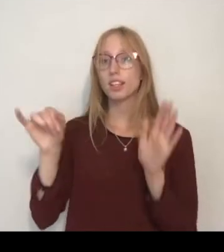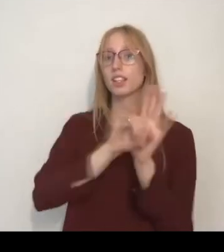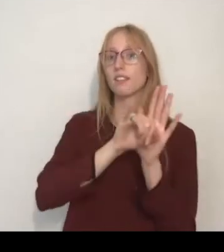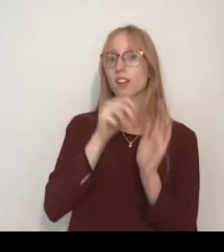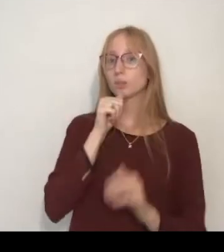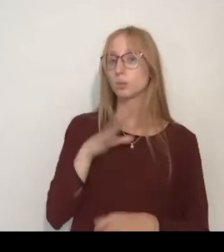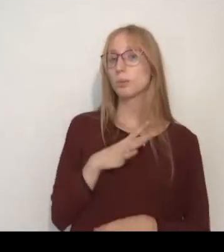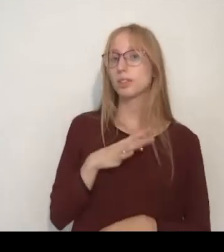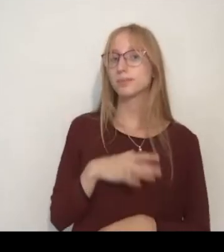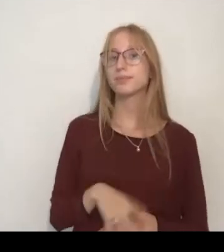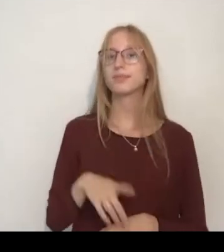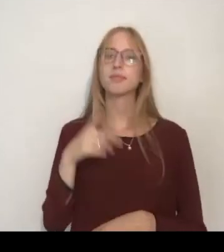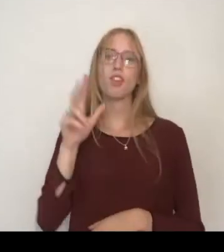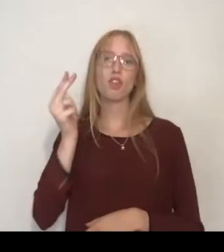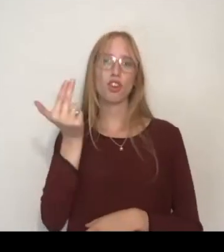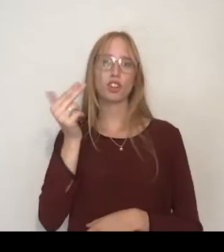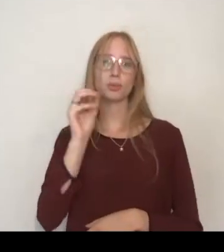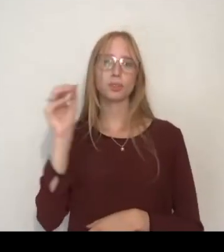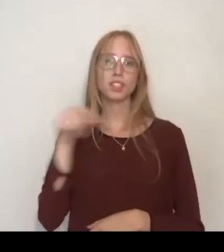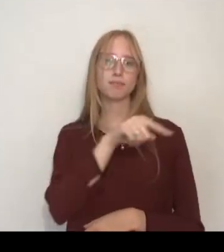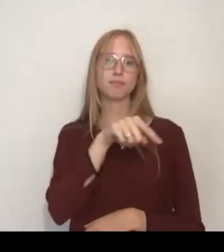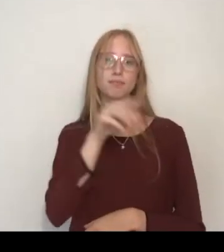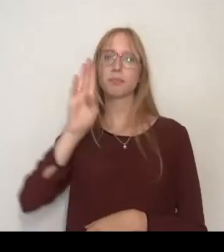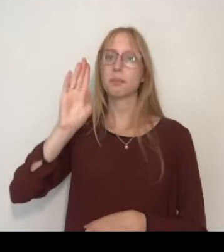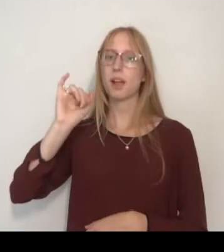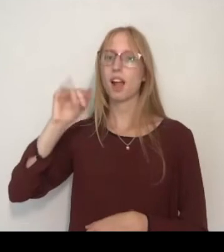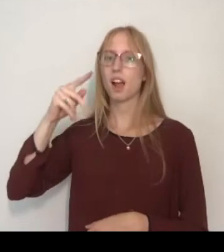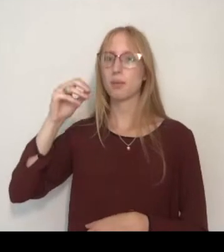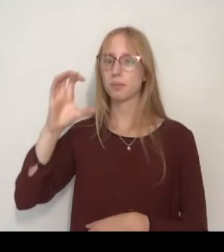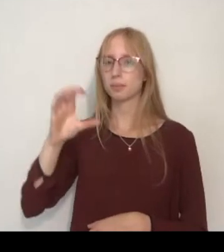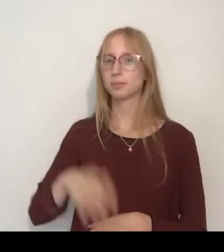Out of all the people we sampled, 89% identified as women and